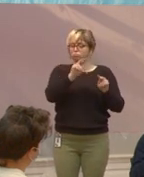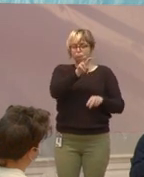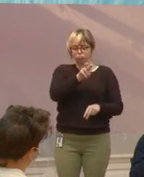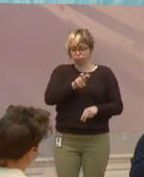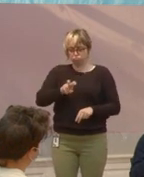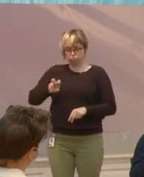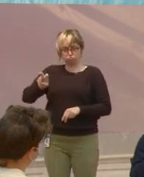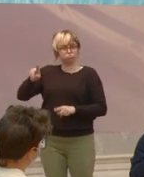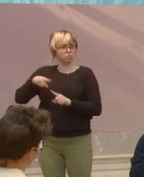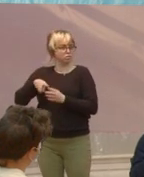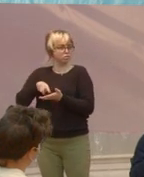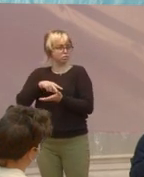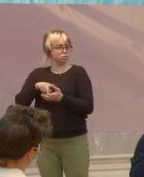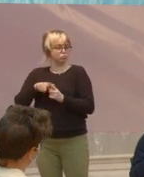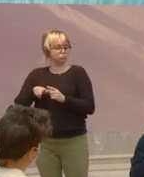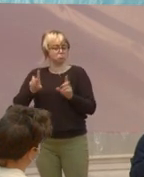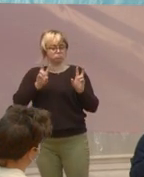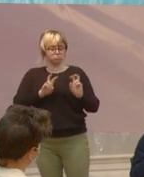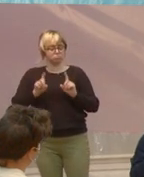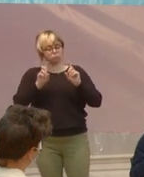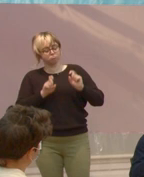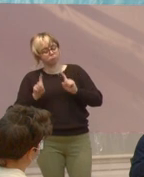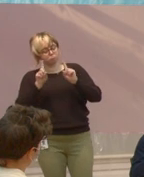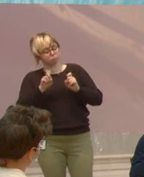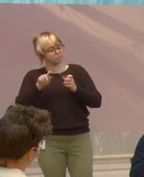through experimental theater and, and I was at a company that